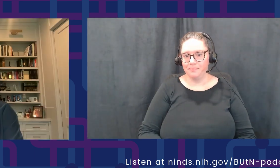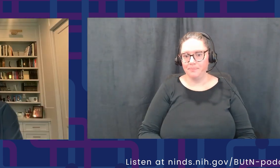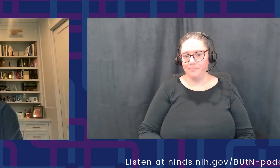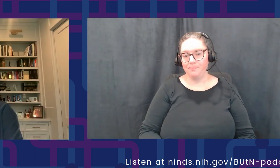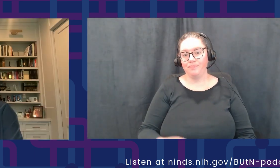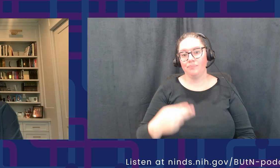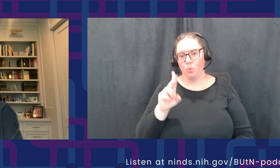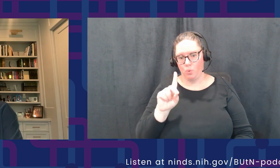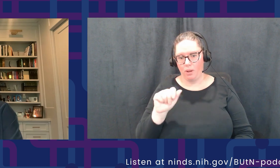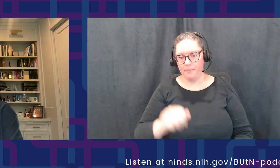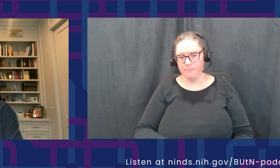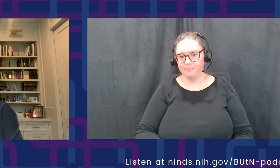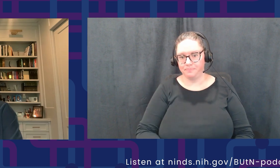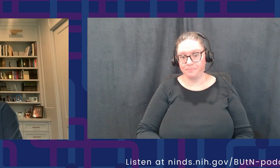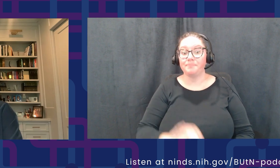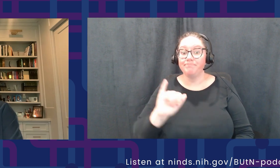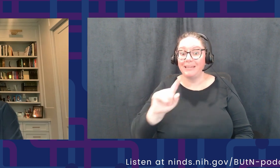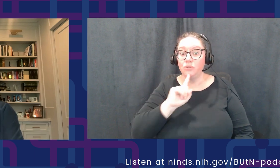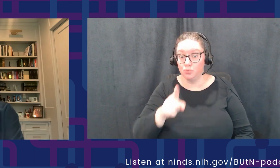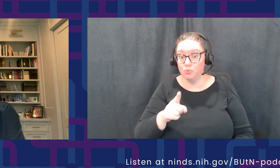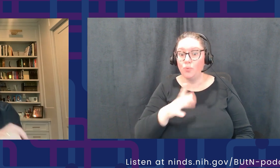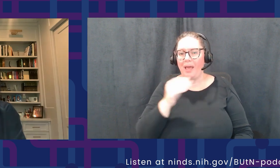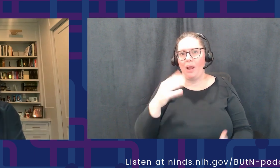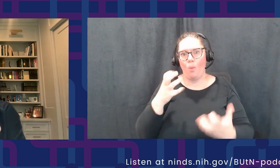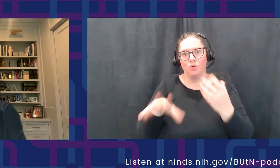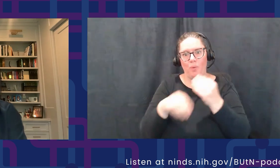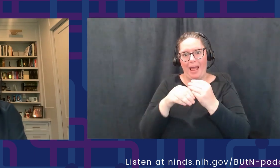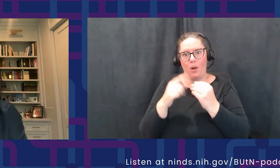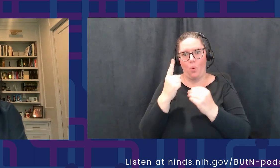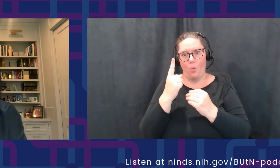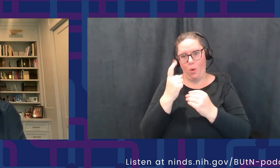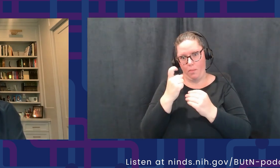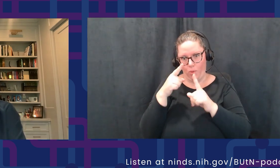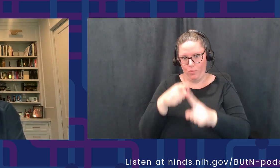Huda Zoghbi: That's true, and I'd like to add one more point to the accessibility issue.